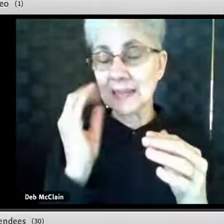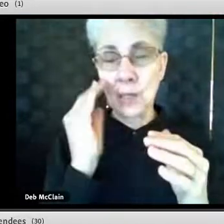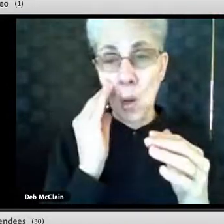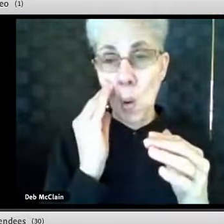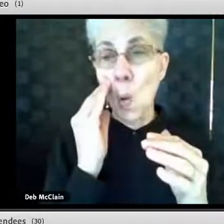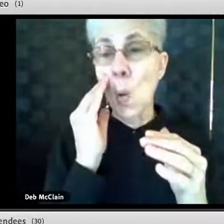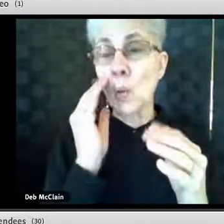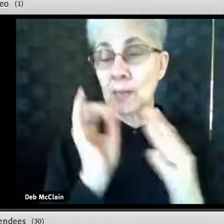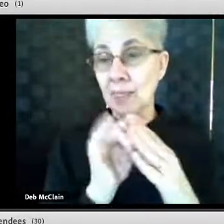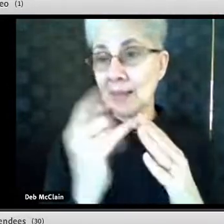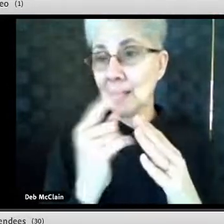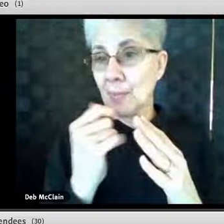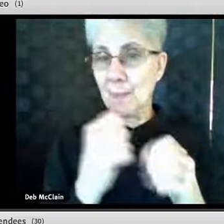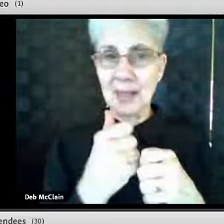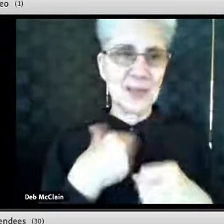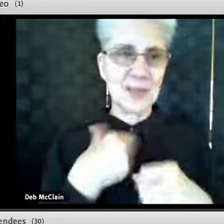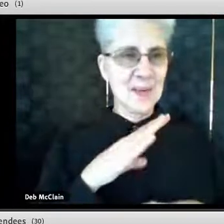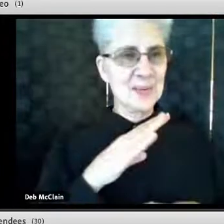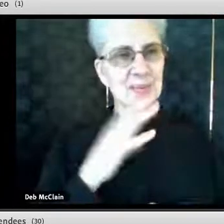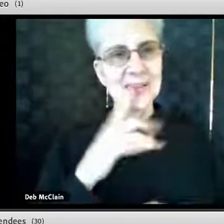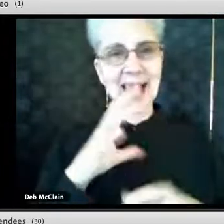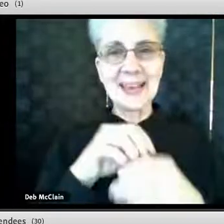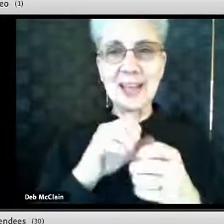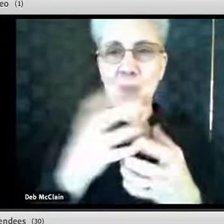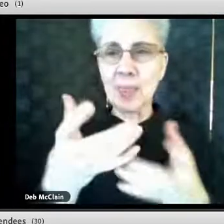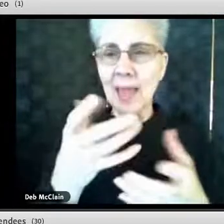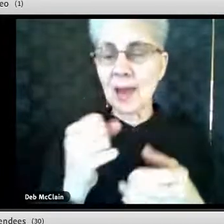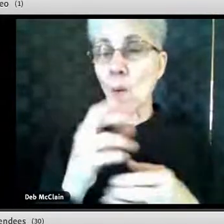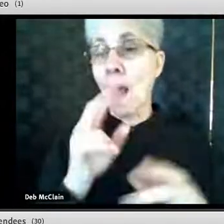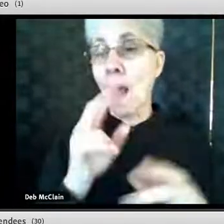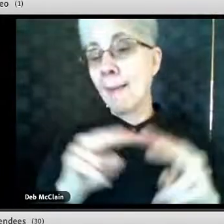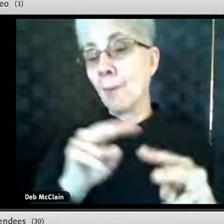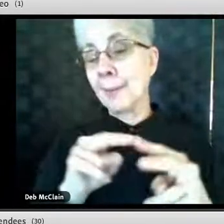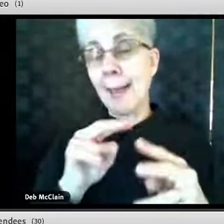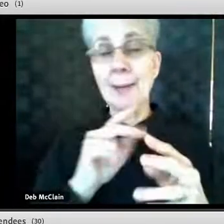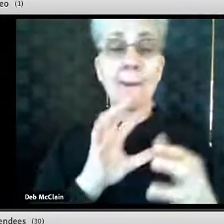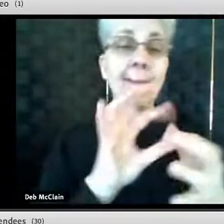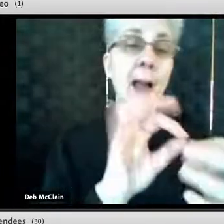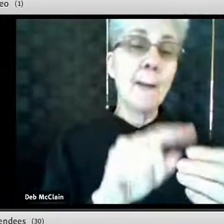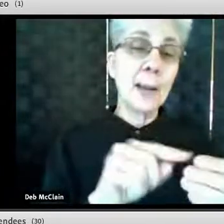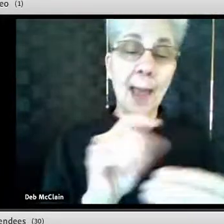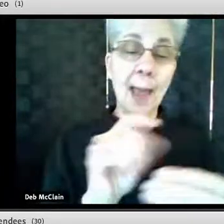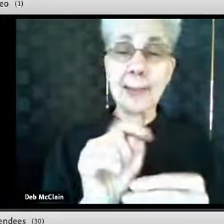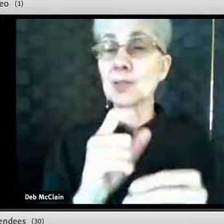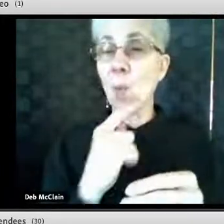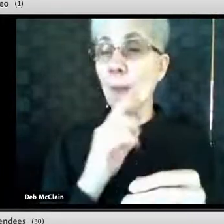because Facebook knows it's something that makes me happy because I engage with it, or I look at it, or I comment on it,